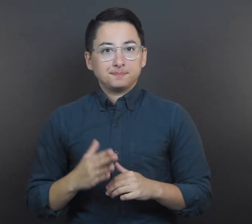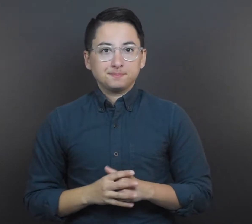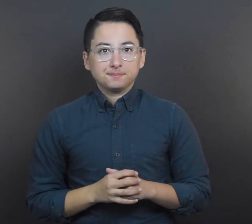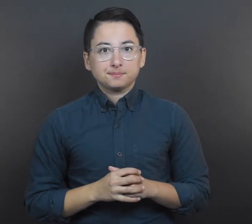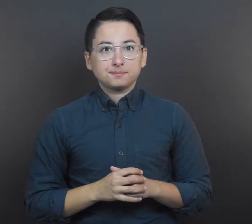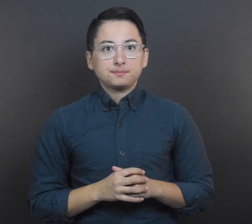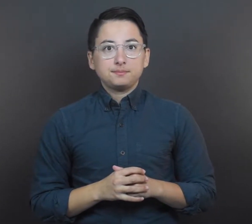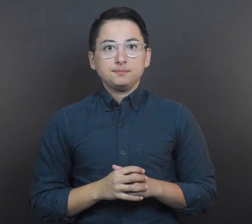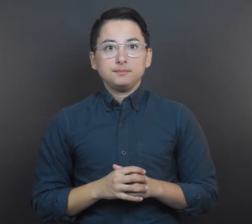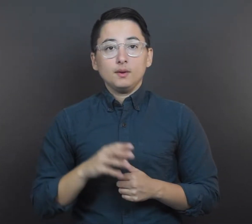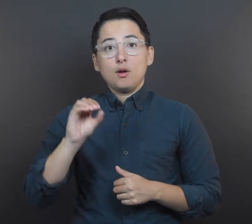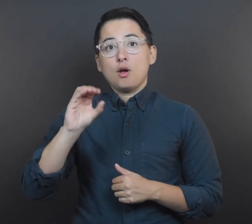she said.